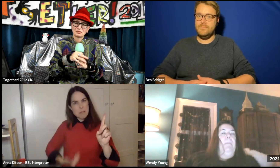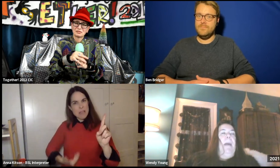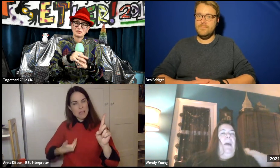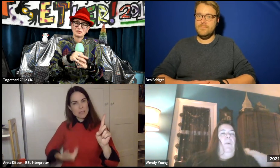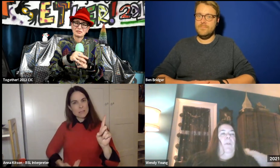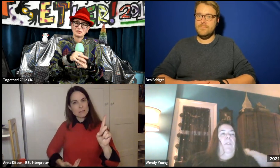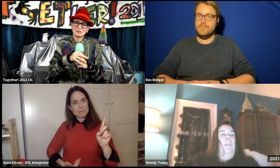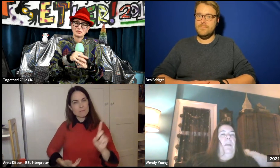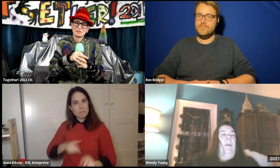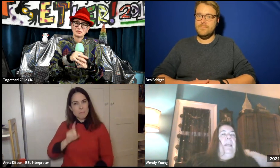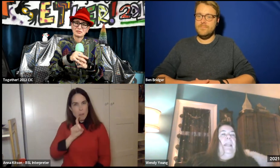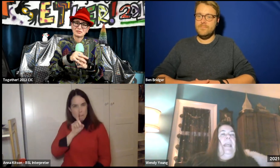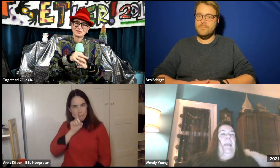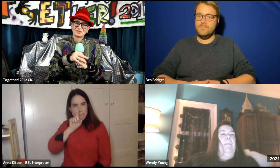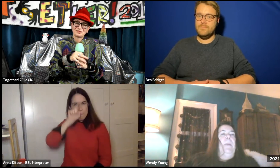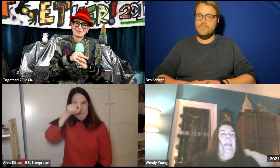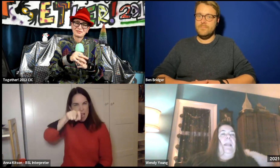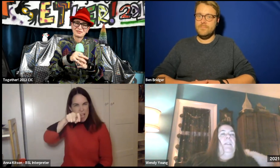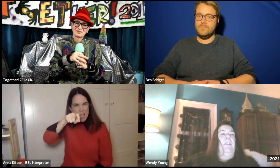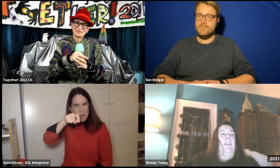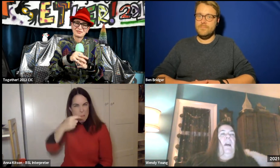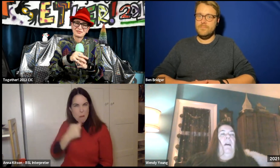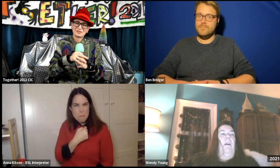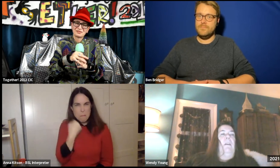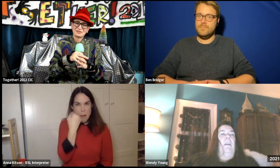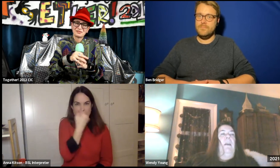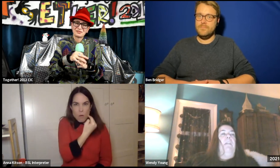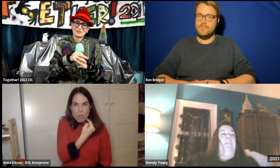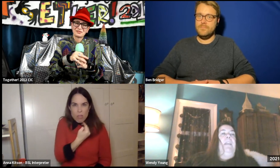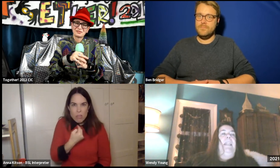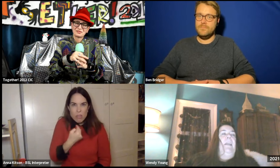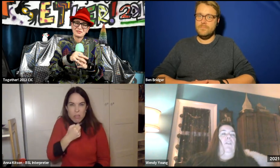mouth, gape into the dark, feeding on